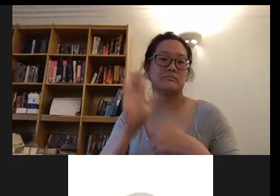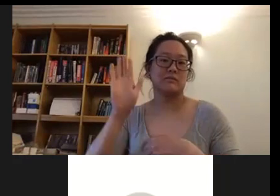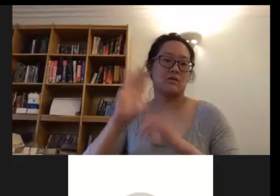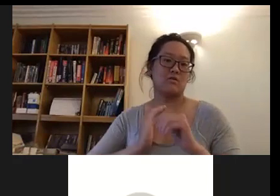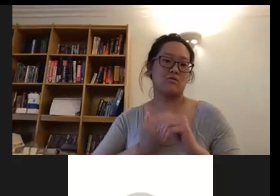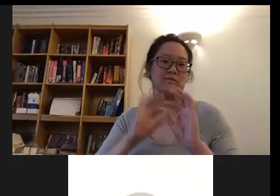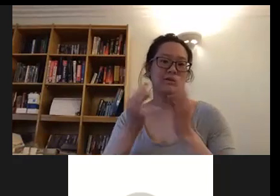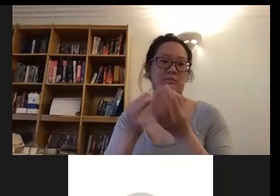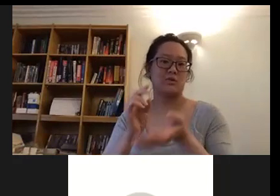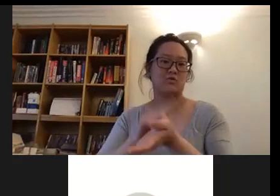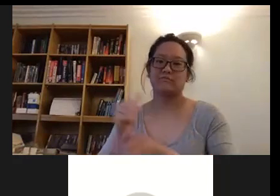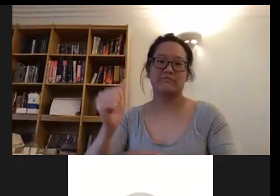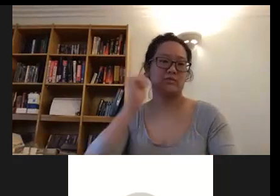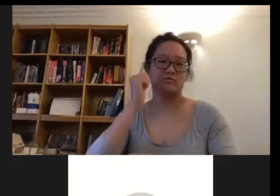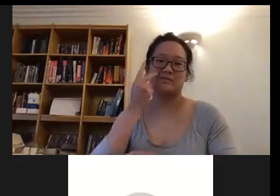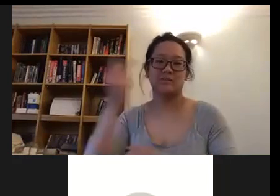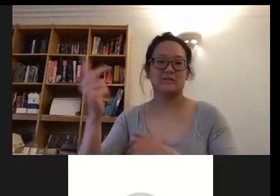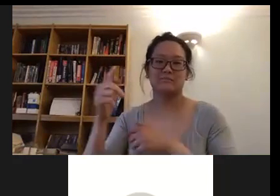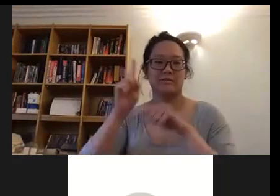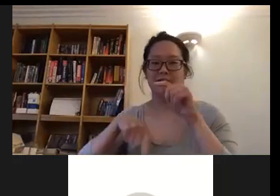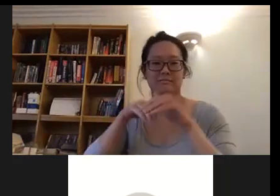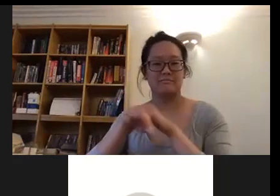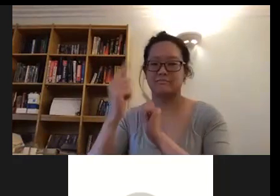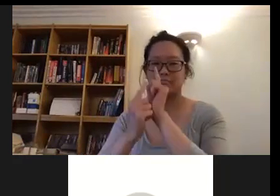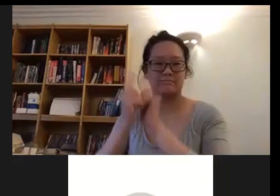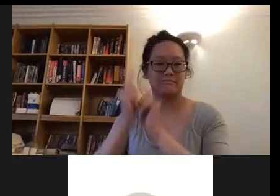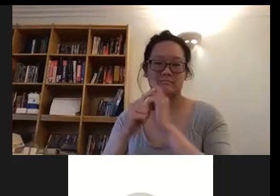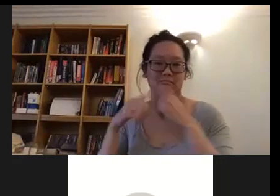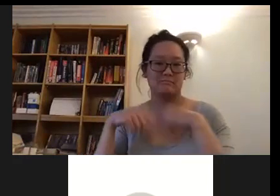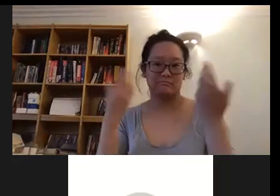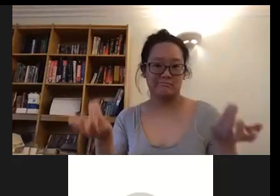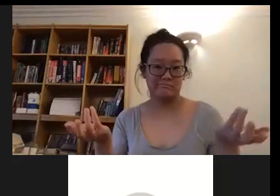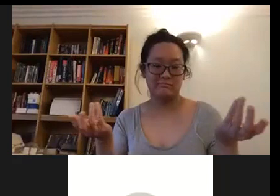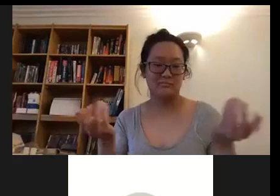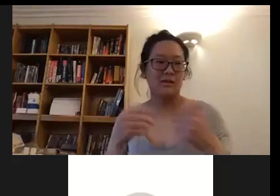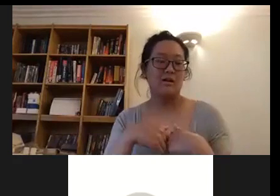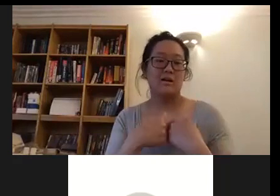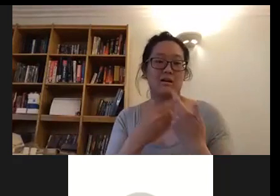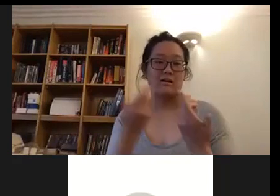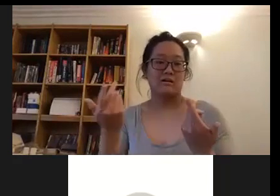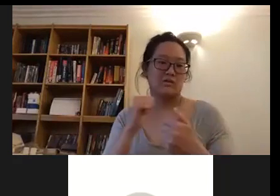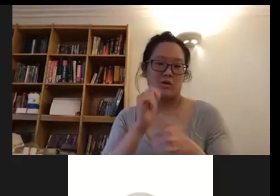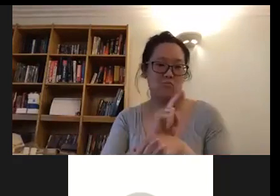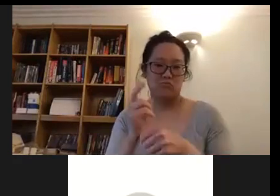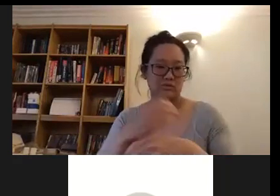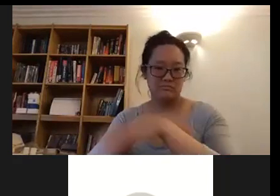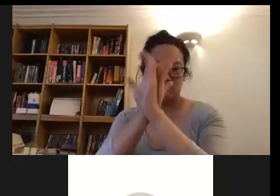an eye infection, and my family doctor refused to see me because he didn't want to see me in person.